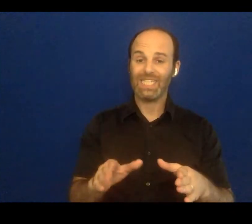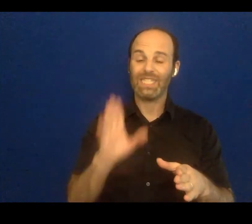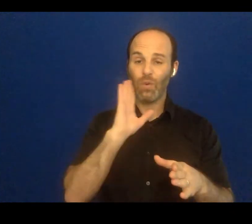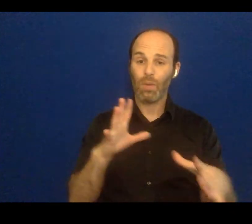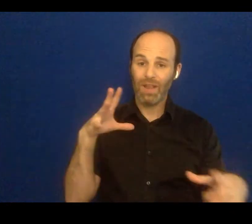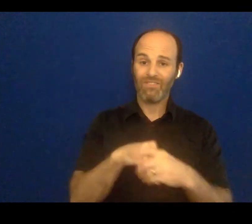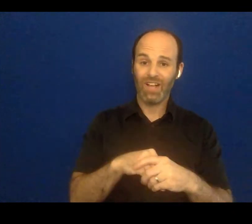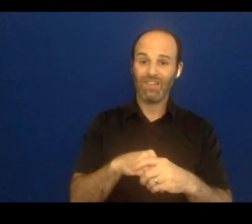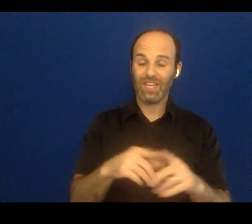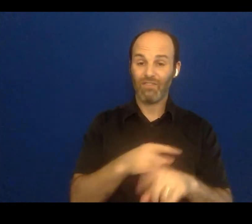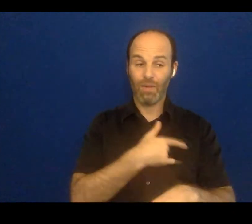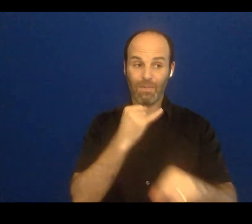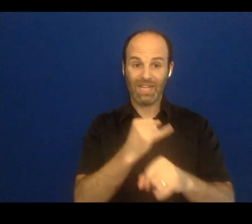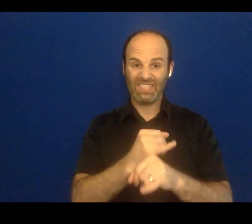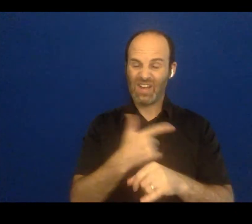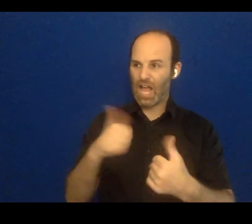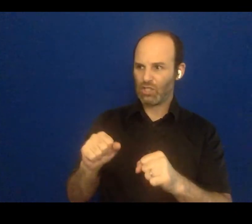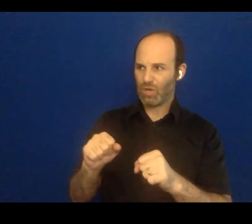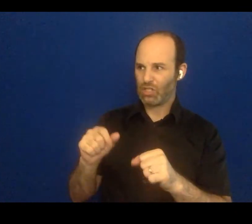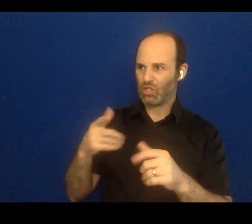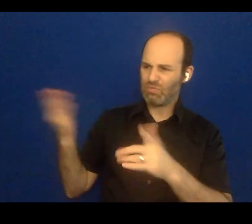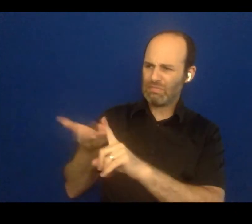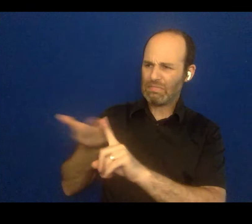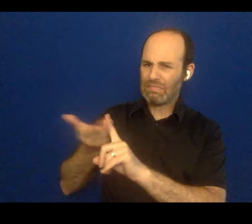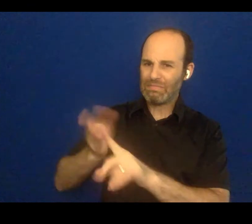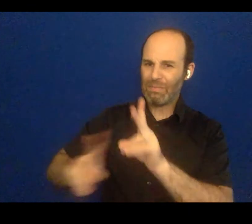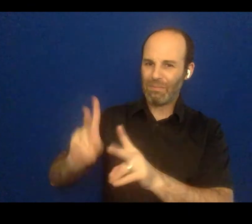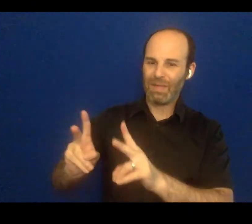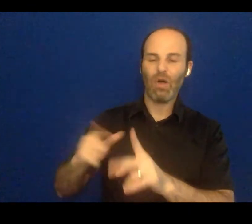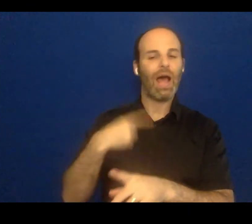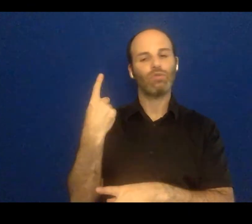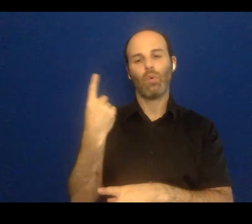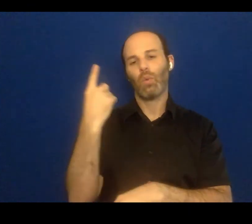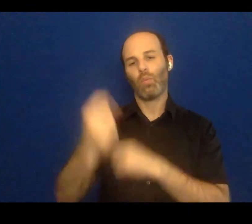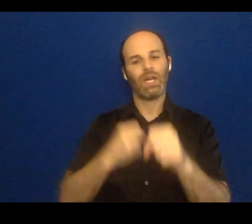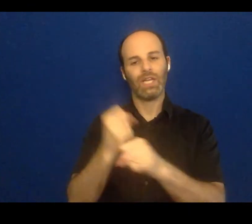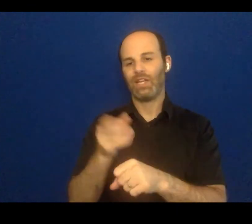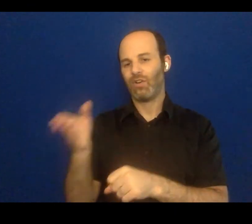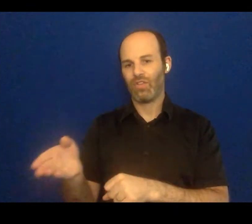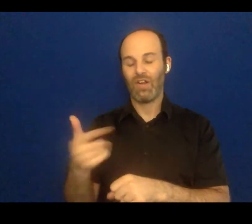INVOLVED IN. I WAS CHAMPIONING FOR IT. I FINISHED WITH THE TRAINING IN